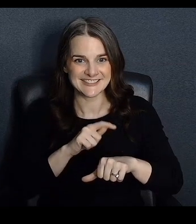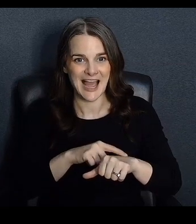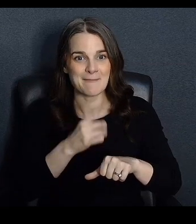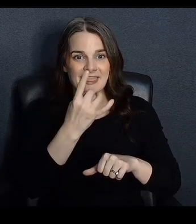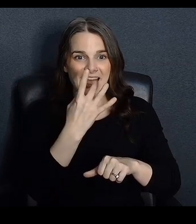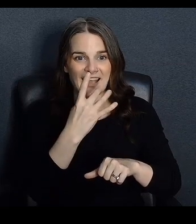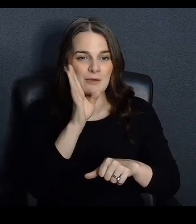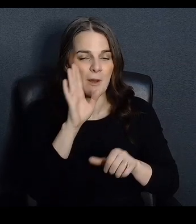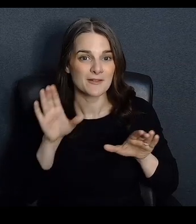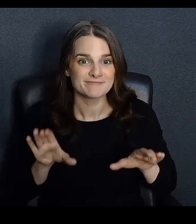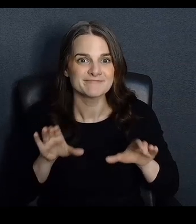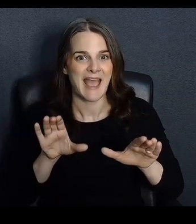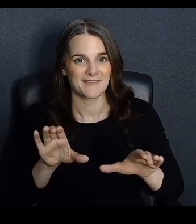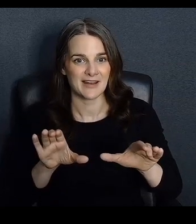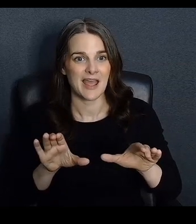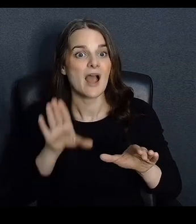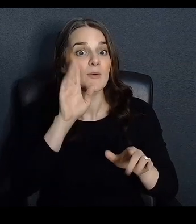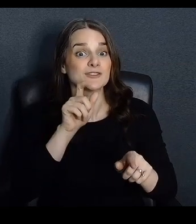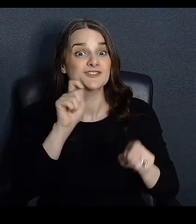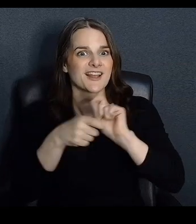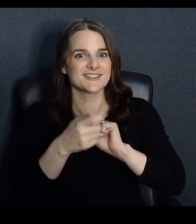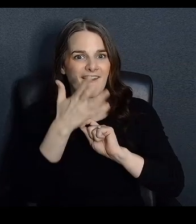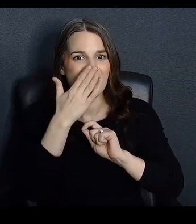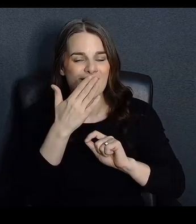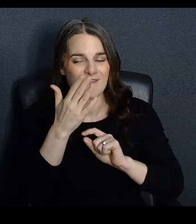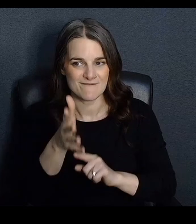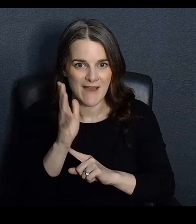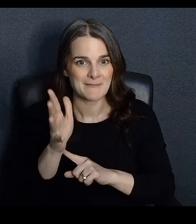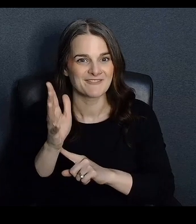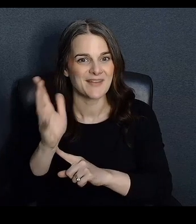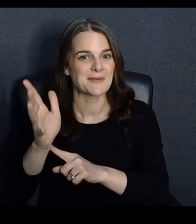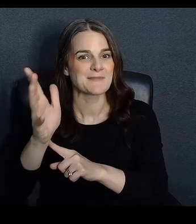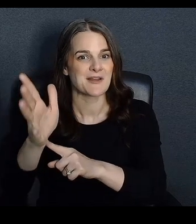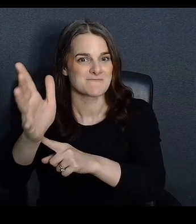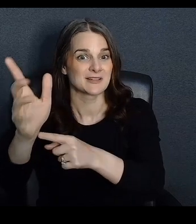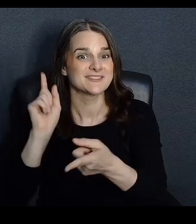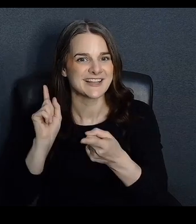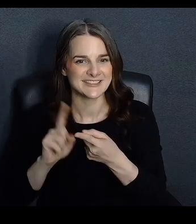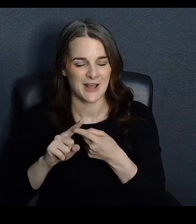So my lights are going to change color every five minutes until the end of my getting-ready time, when the lights will turn off.